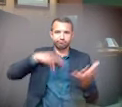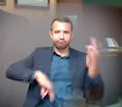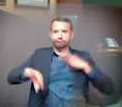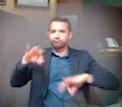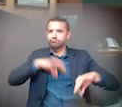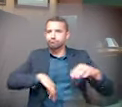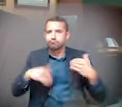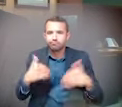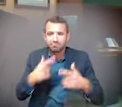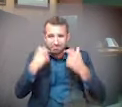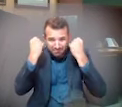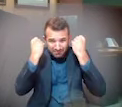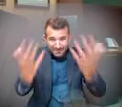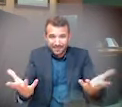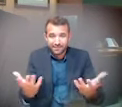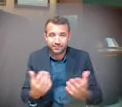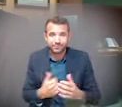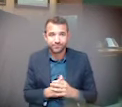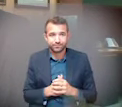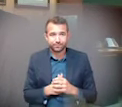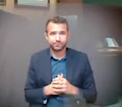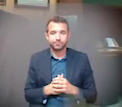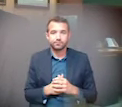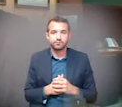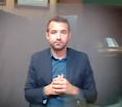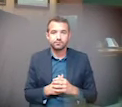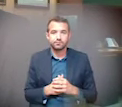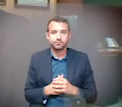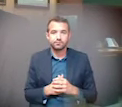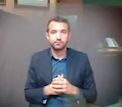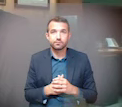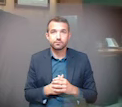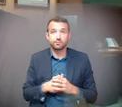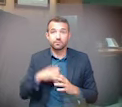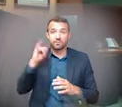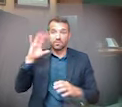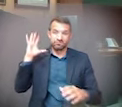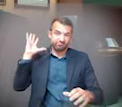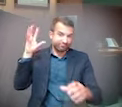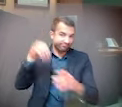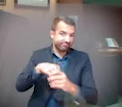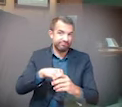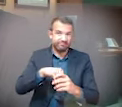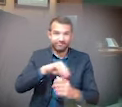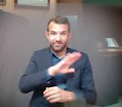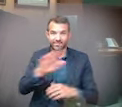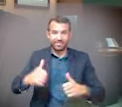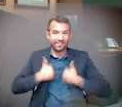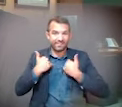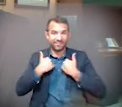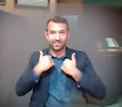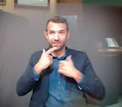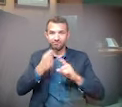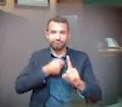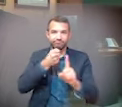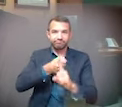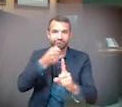of this and really infuse that into everyone's lives in a way that makes it better for everyone.